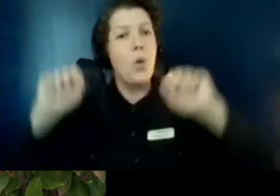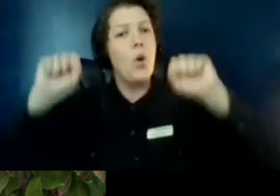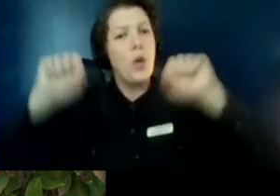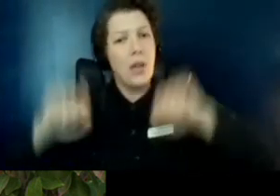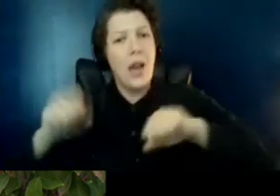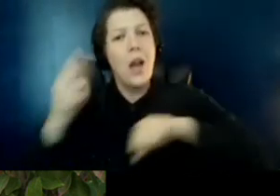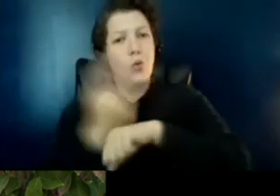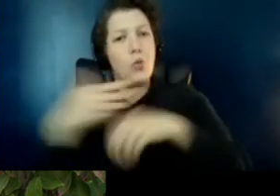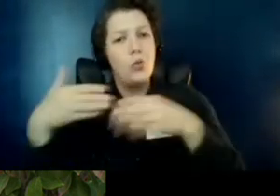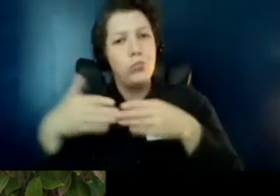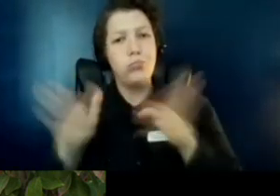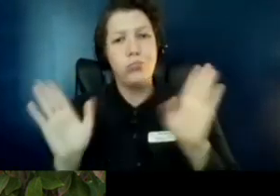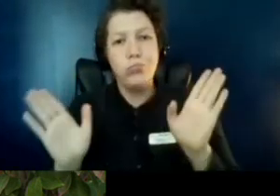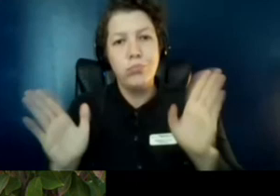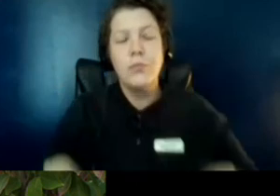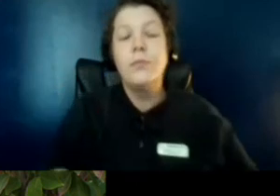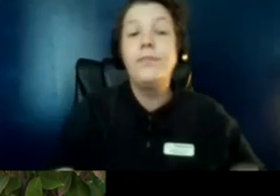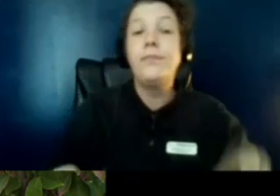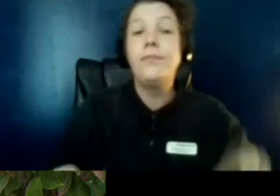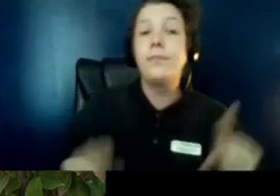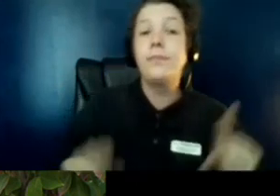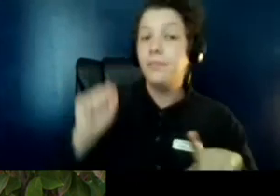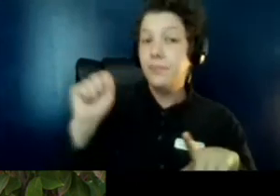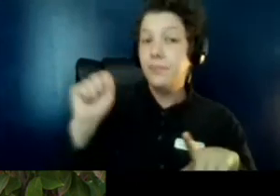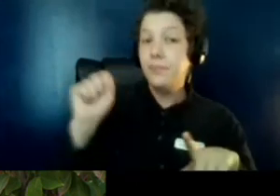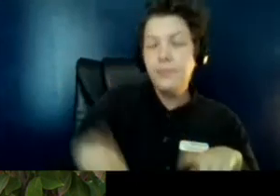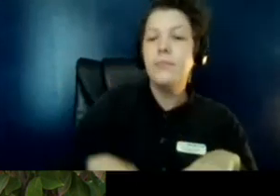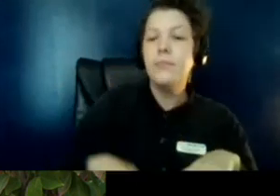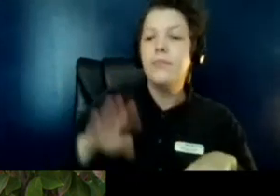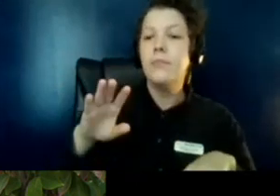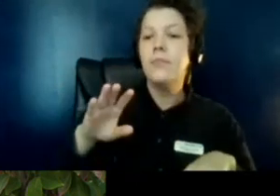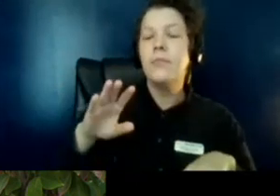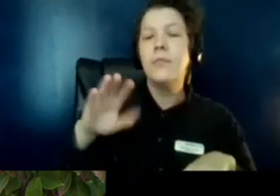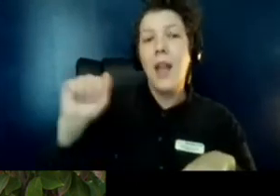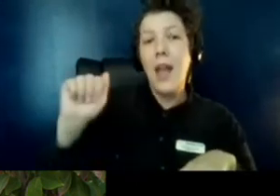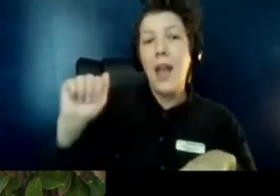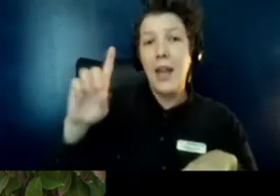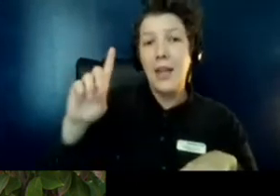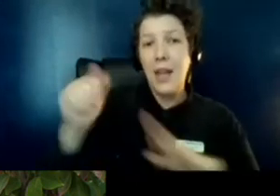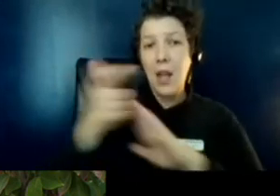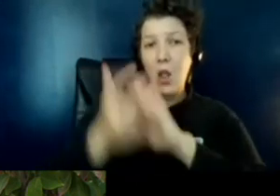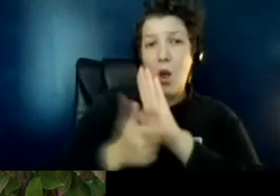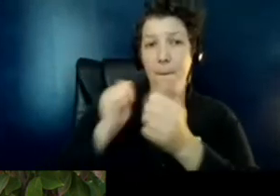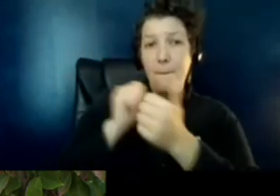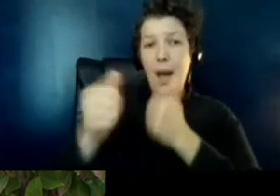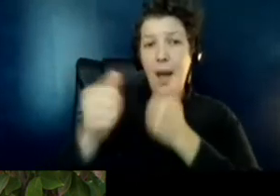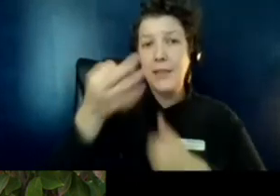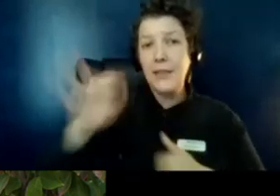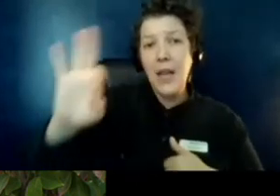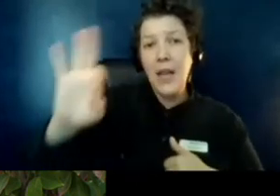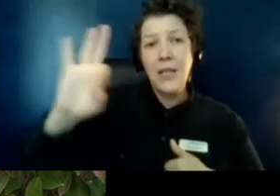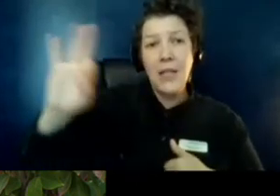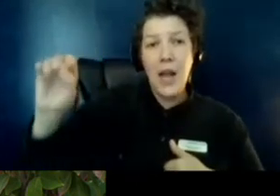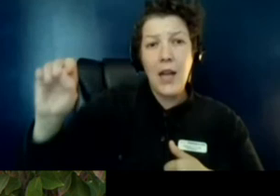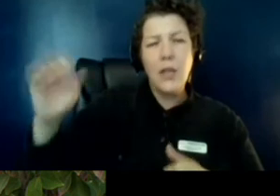in your opinion since the ADA passed in 1990, why do you think it's taken so long for universal